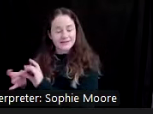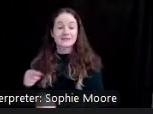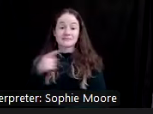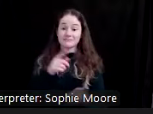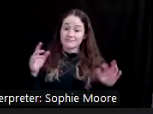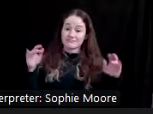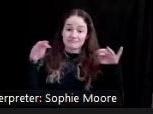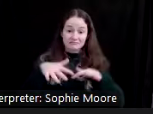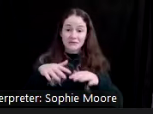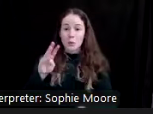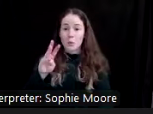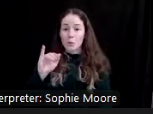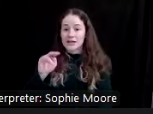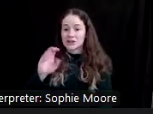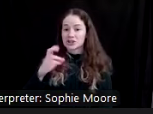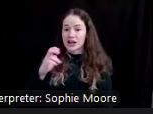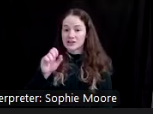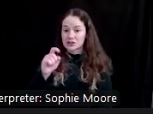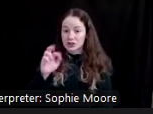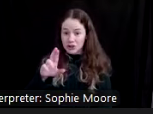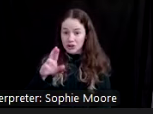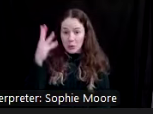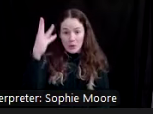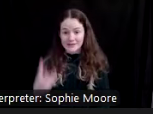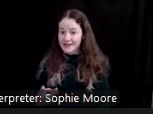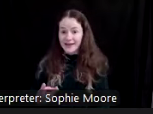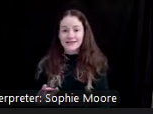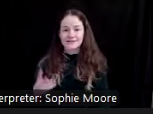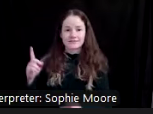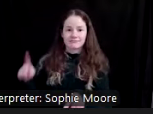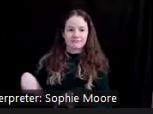and he's been doing this for probably three or four months. And to see a kid that I tried to get to participate in